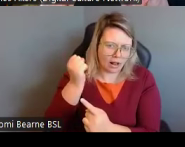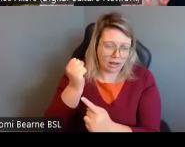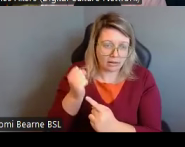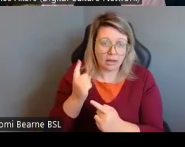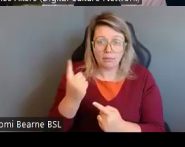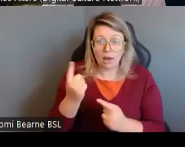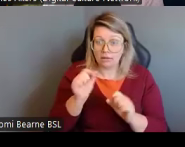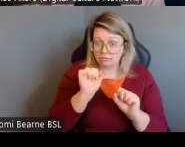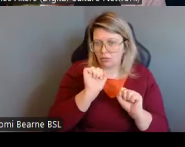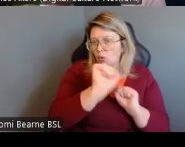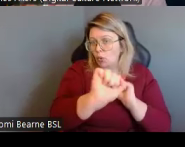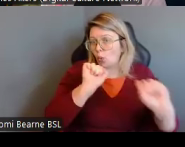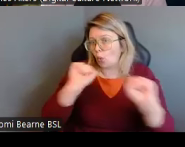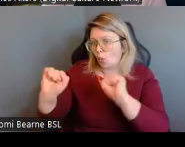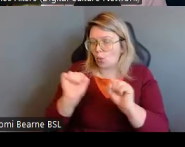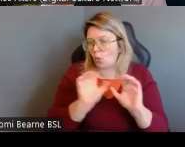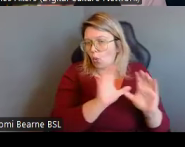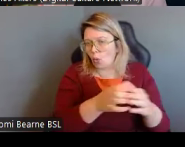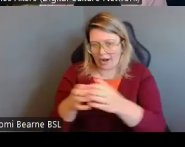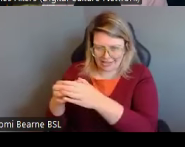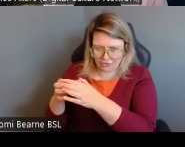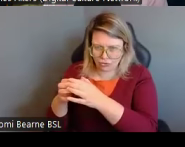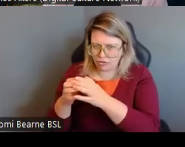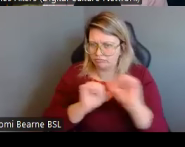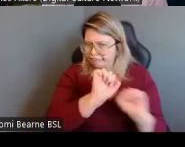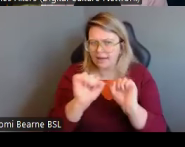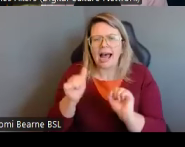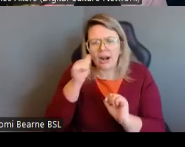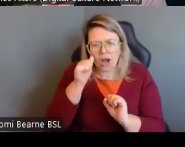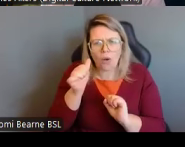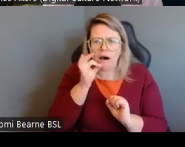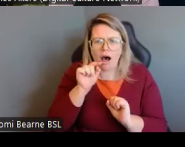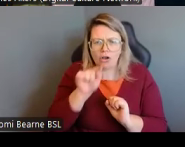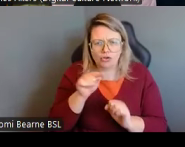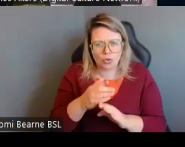I know I asked this as part of the signup process, but I'd like to, if you just put a couple of things.